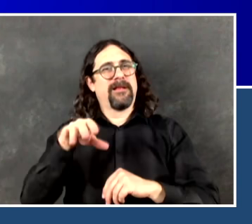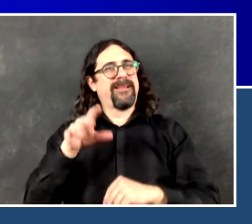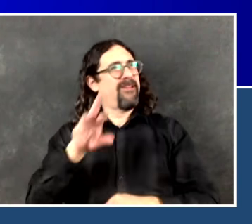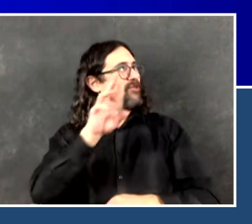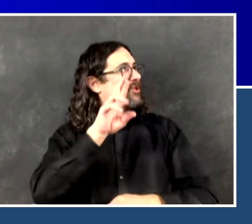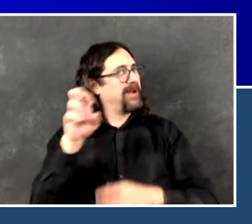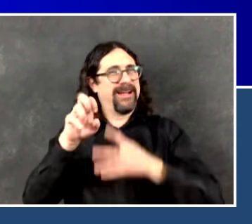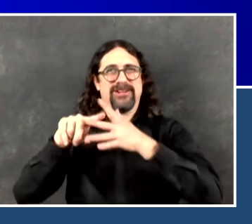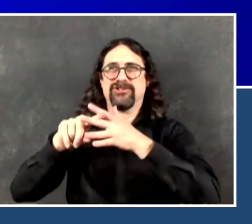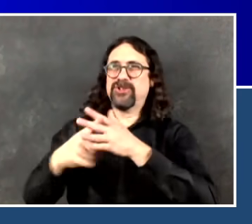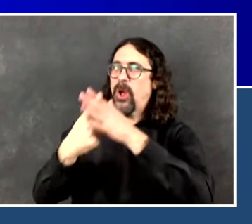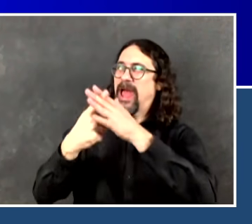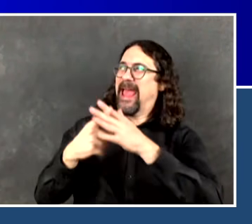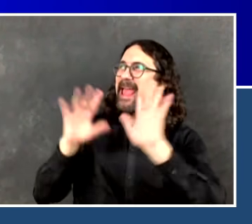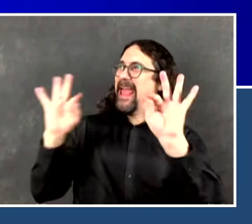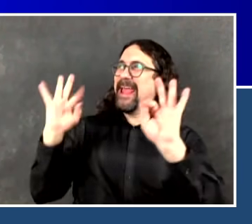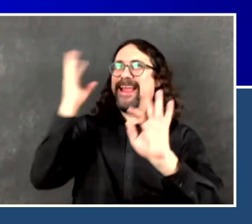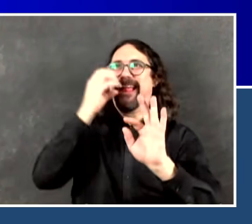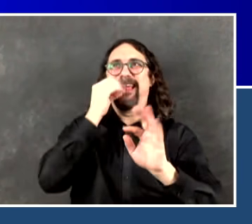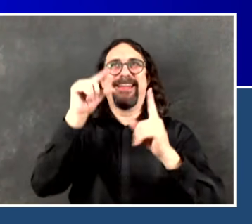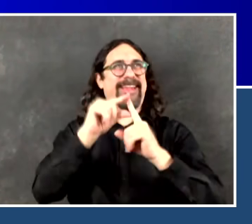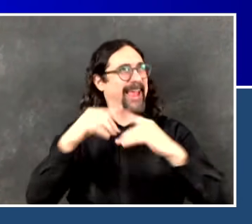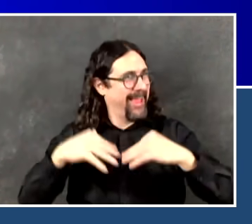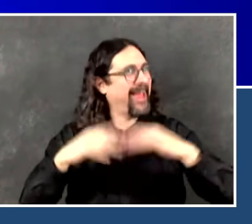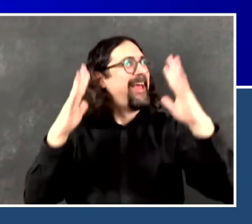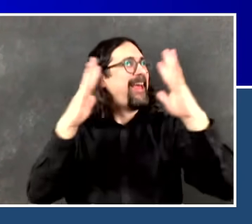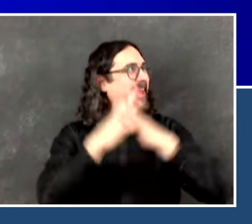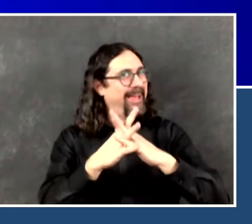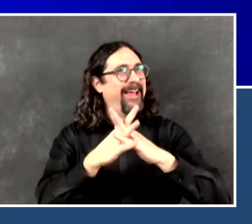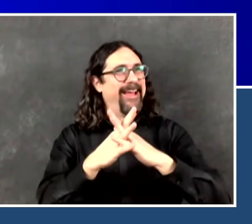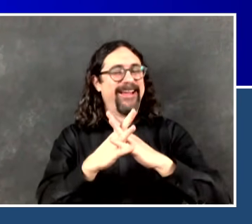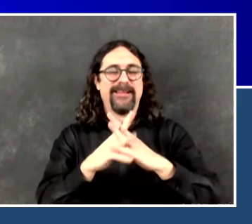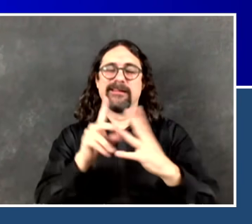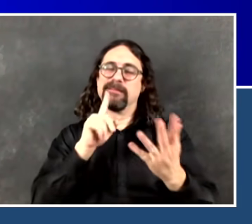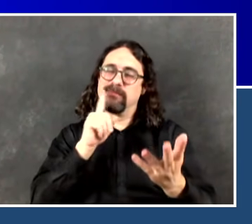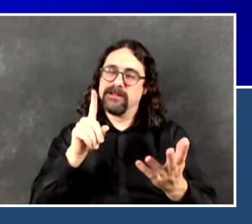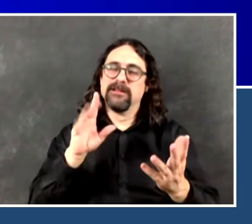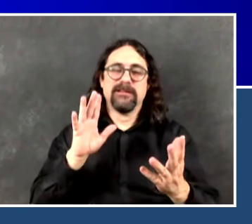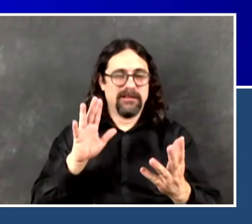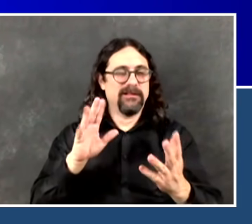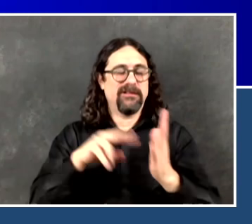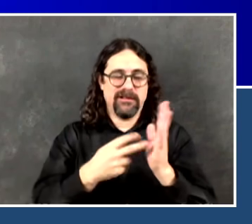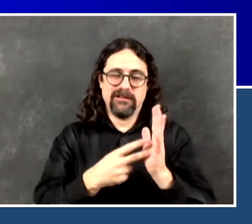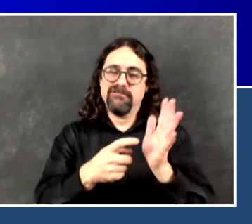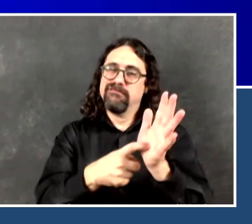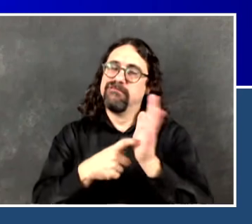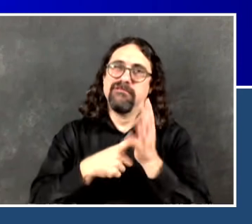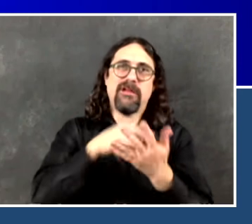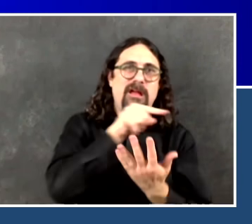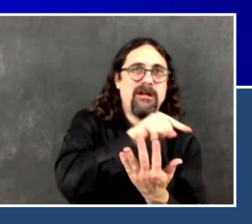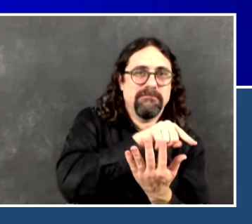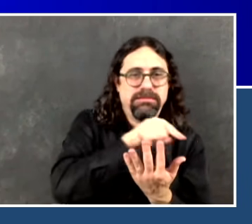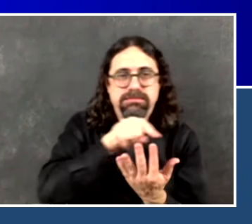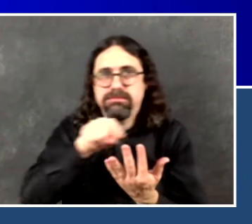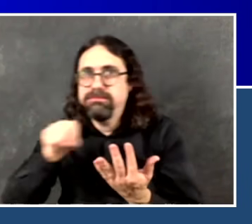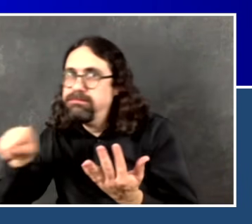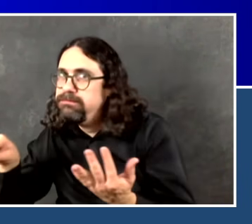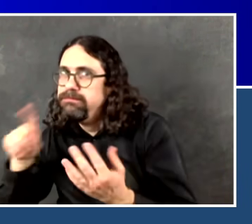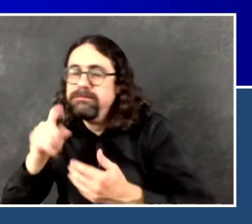IT'S NOT JUST A MECHANICS OF HOW YOU START YOUR ECONOMY AIGAN. IT 'SNOT JUST A RECOVERY IN THE SENSE OF, OKAY,